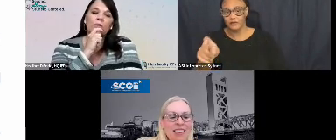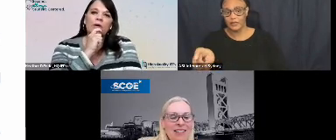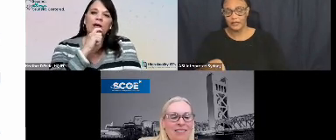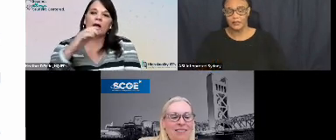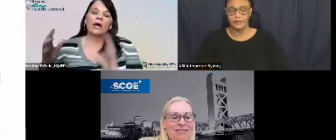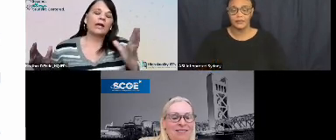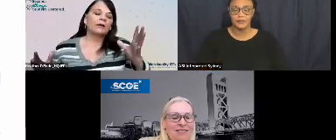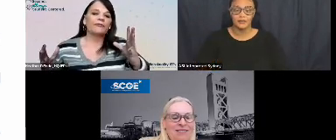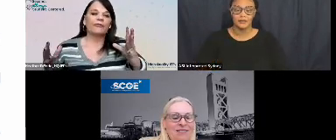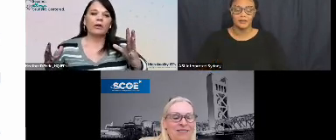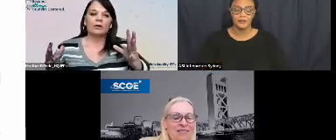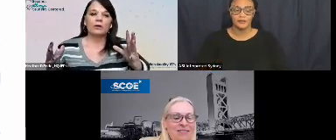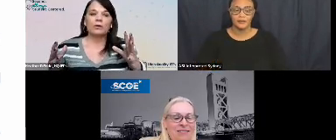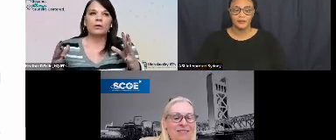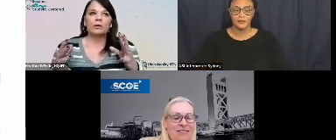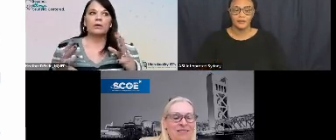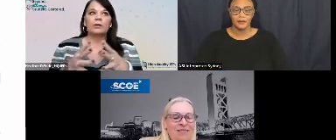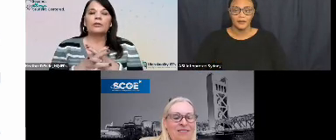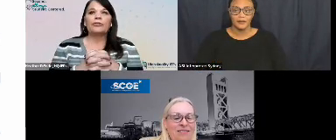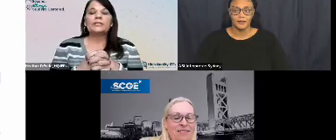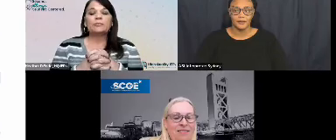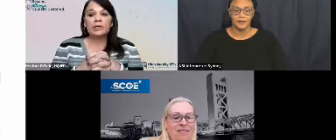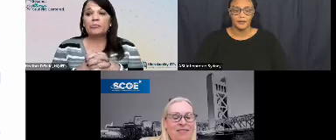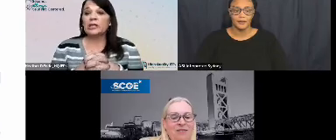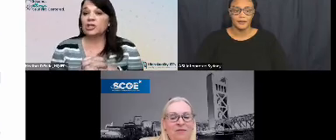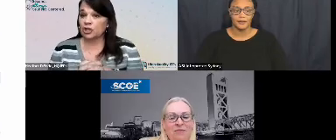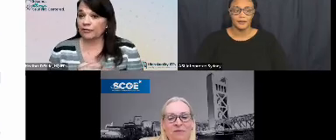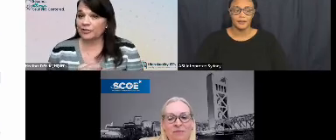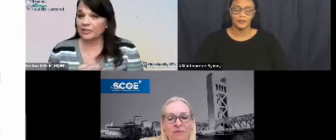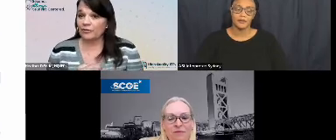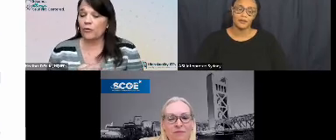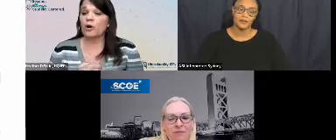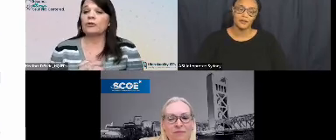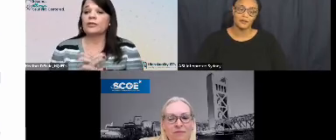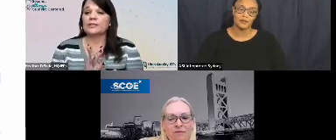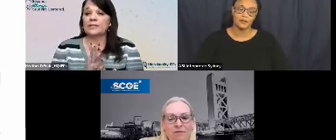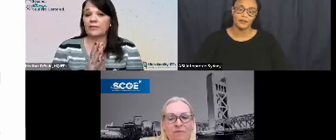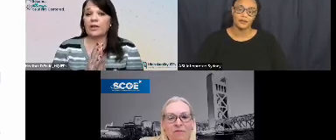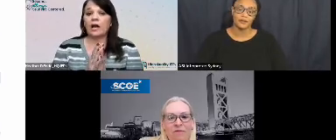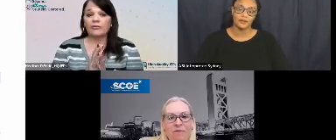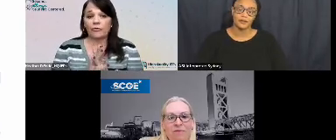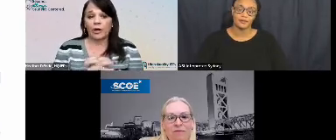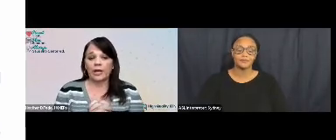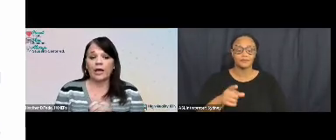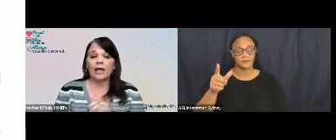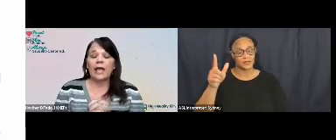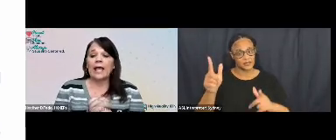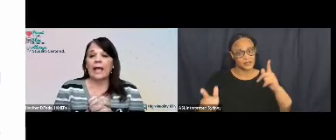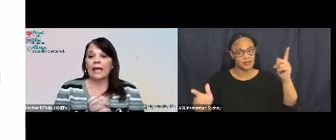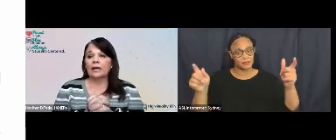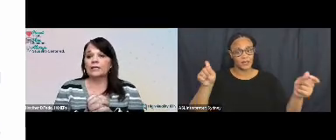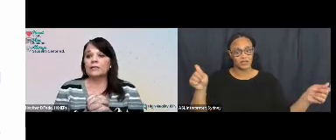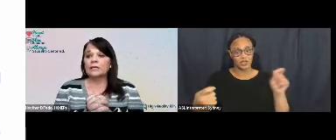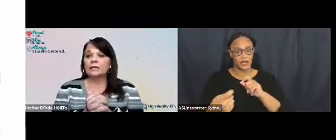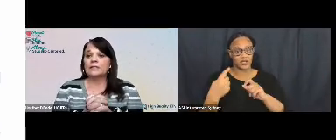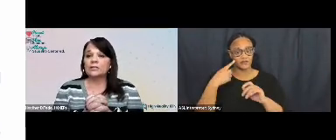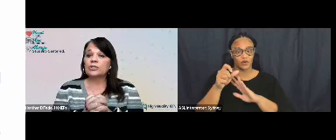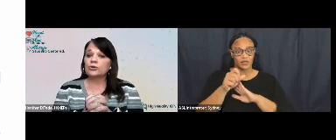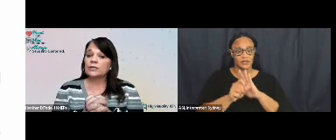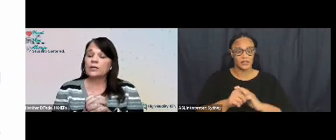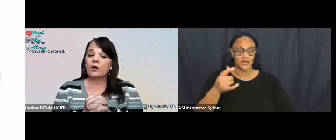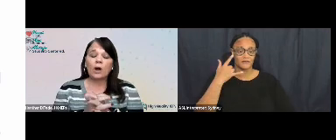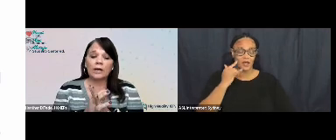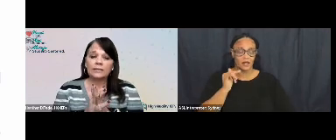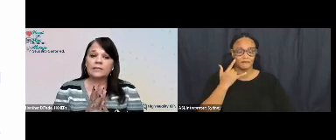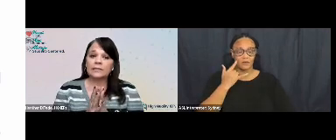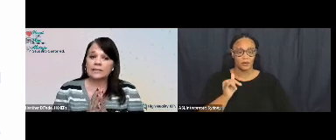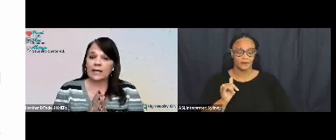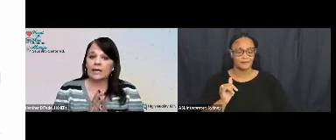So, a lot of this has been a big shift for the state of California and districts across the